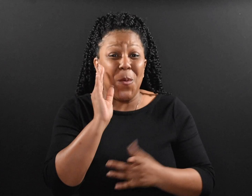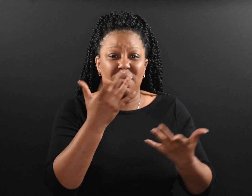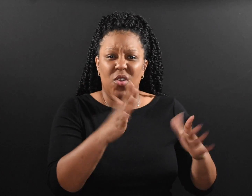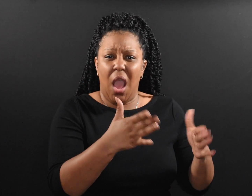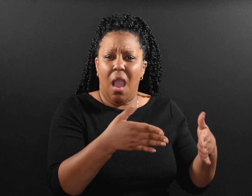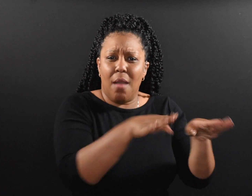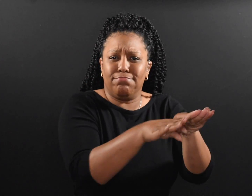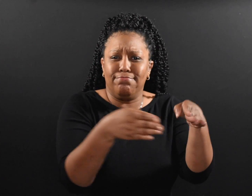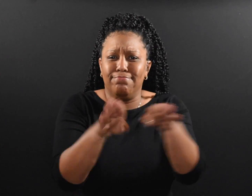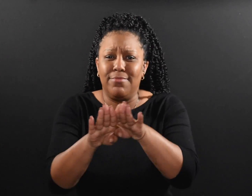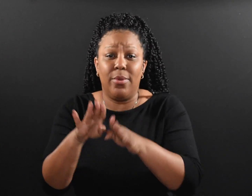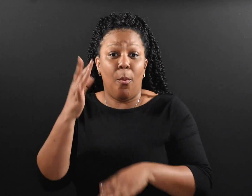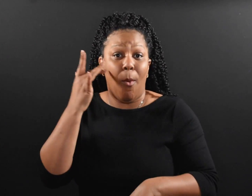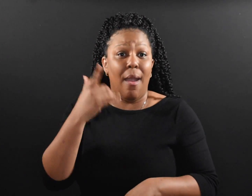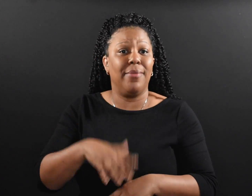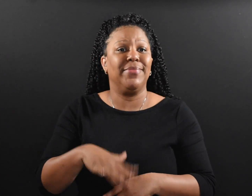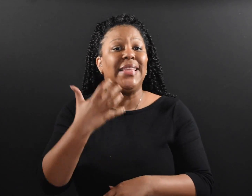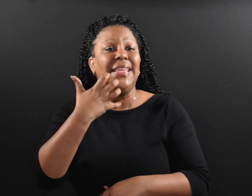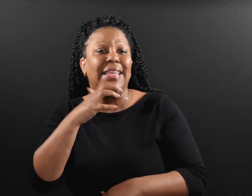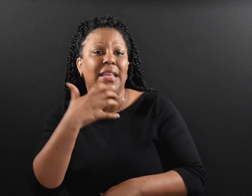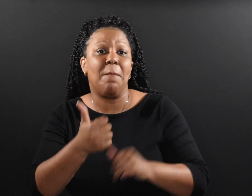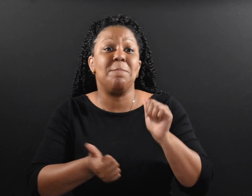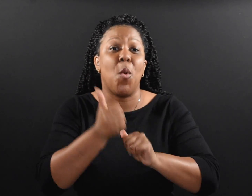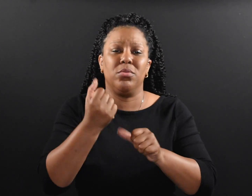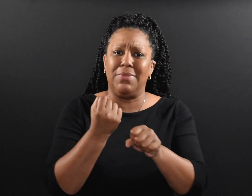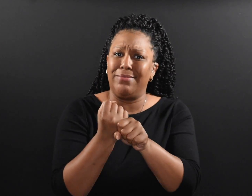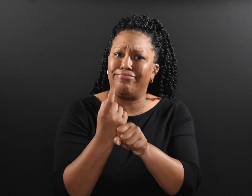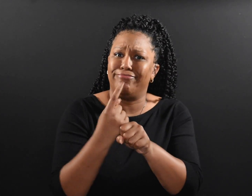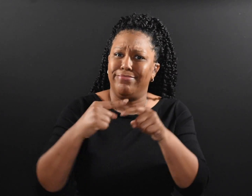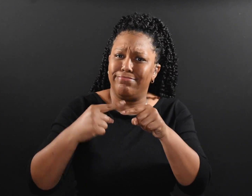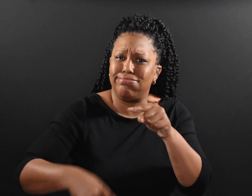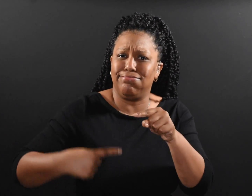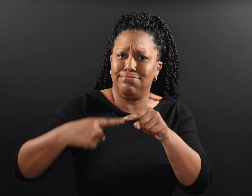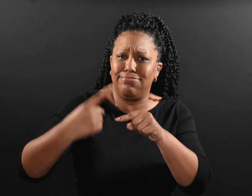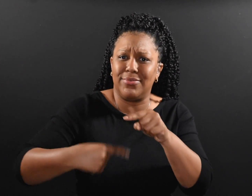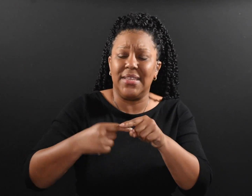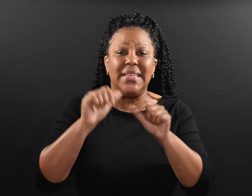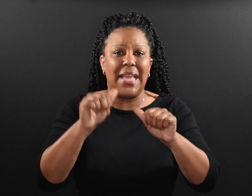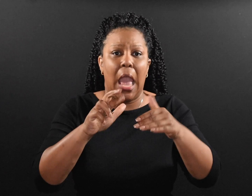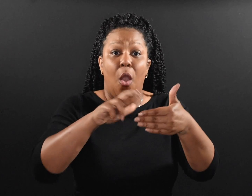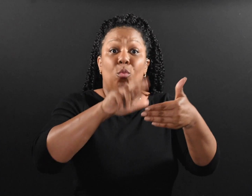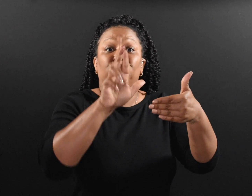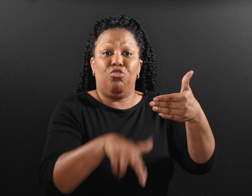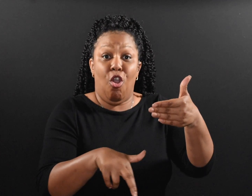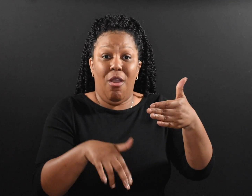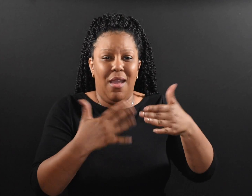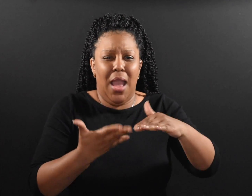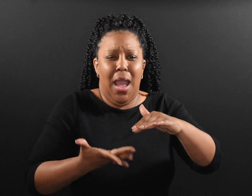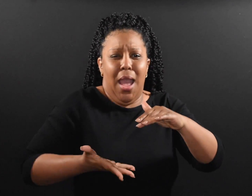are closed up or heated most of the year, which can result in higher levels of radon.